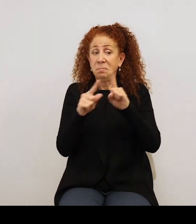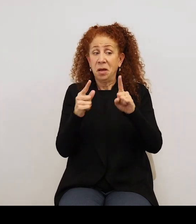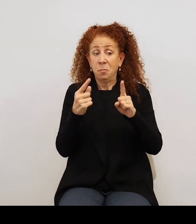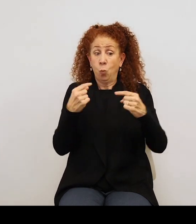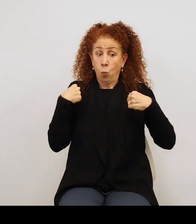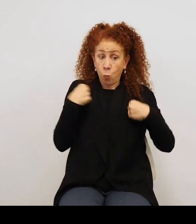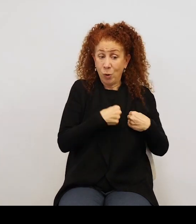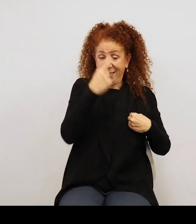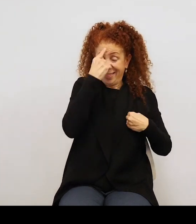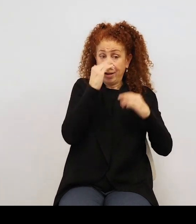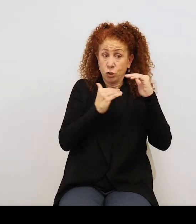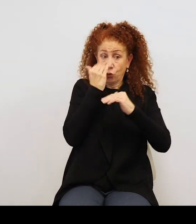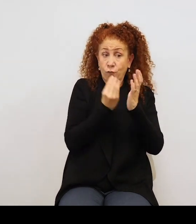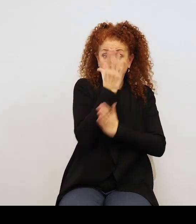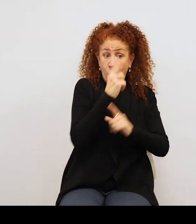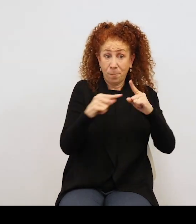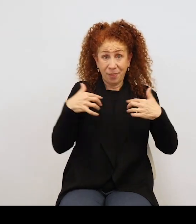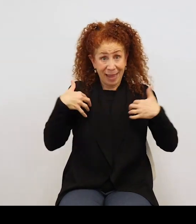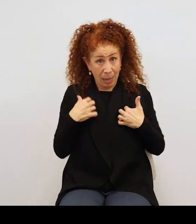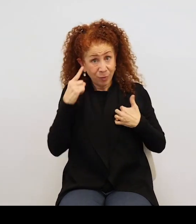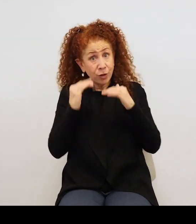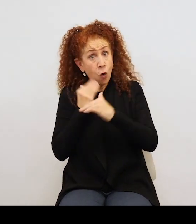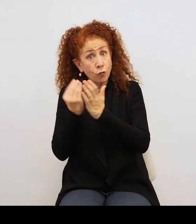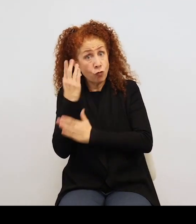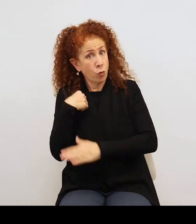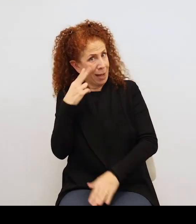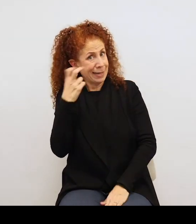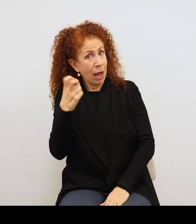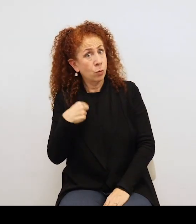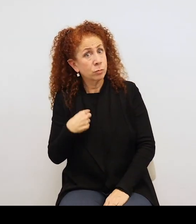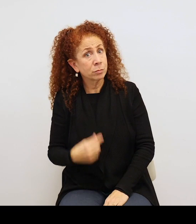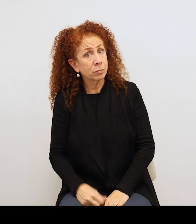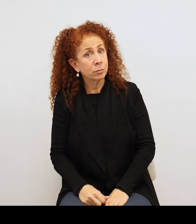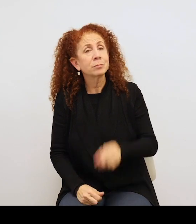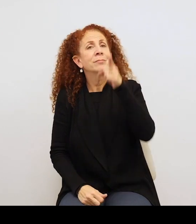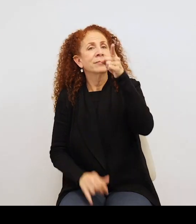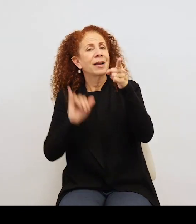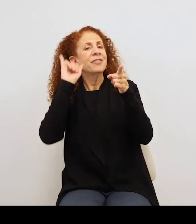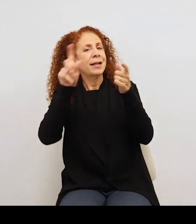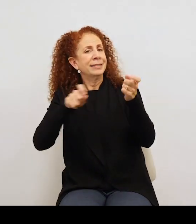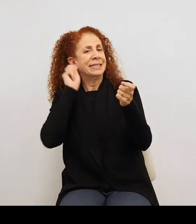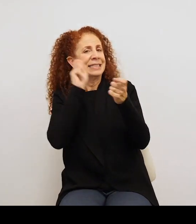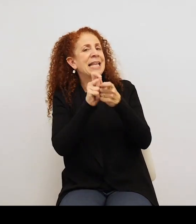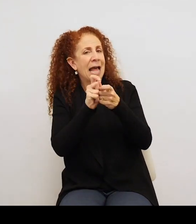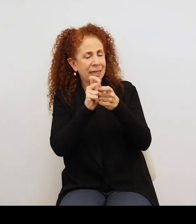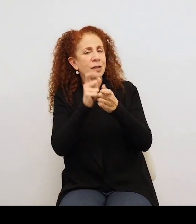but I doubt if the animals think it's overgrown. Well, I think that's precisely what I mean.